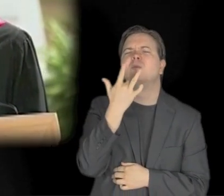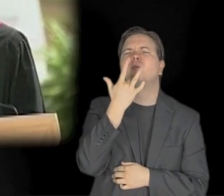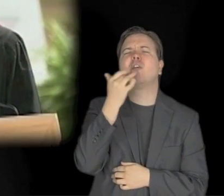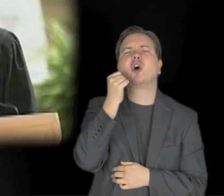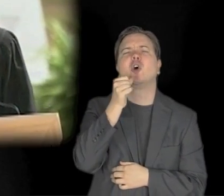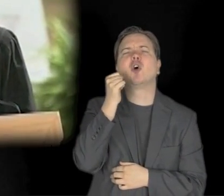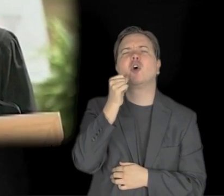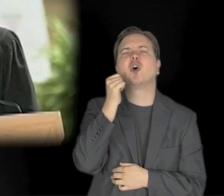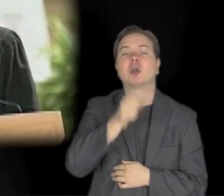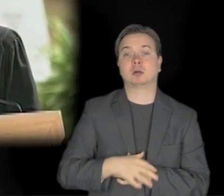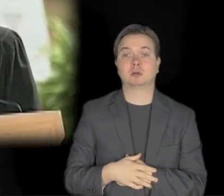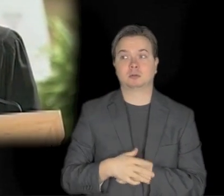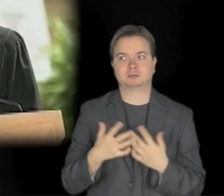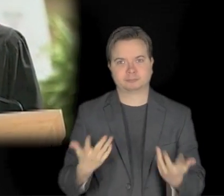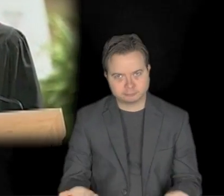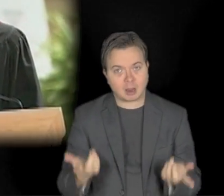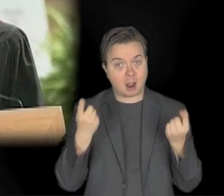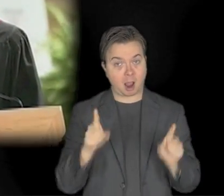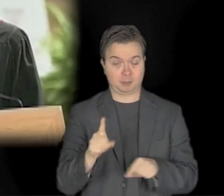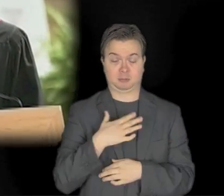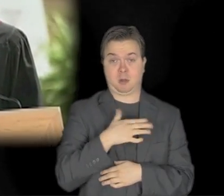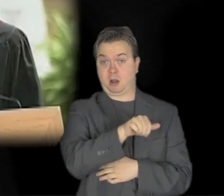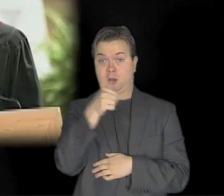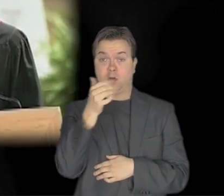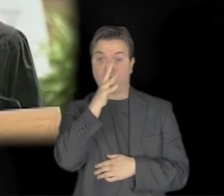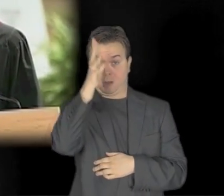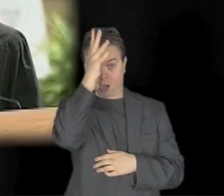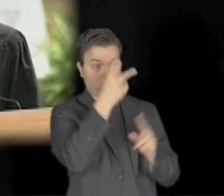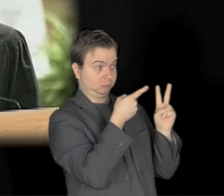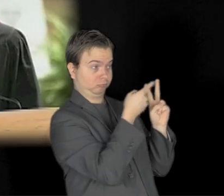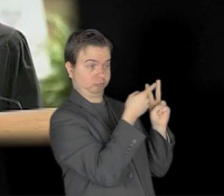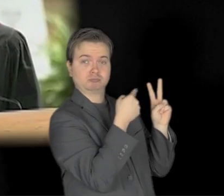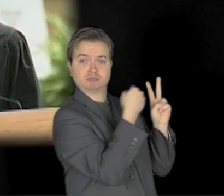So my parents, who were on a waiting list, got a call in the middle of the night asking: